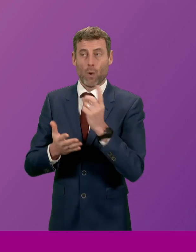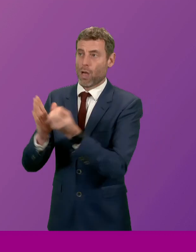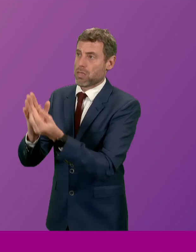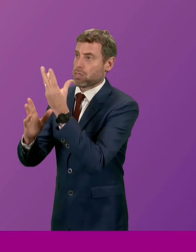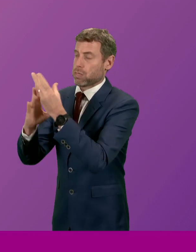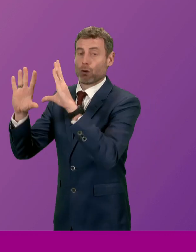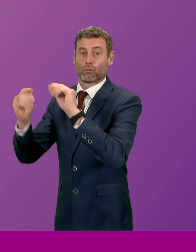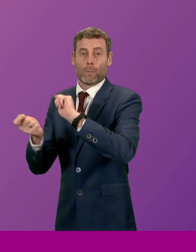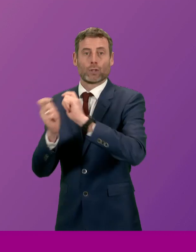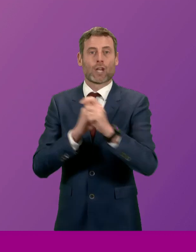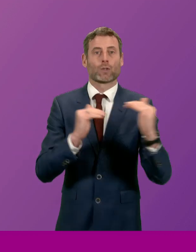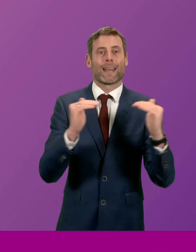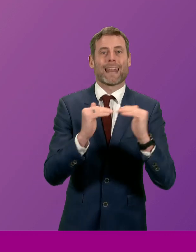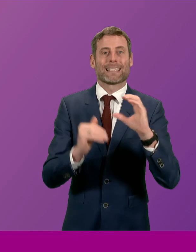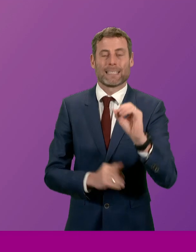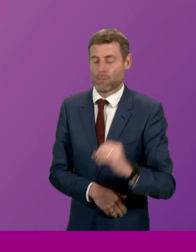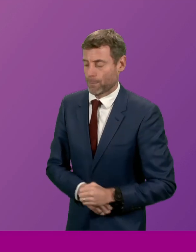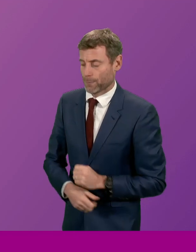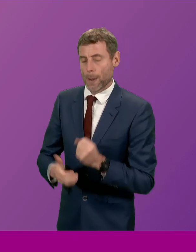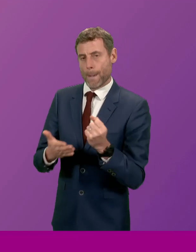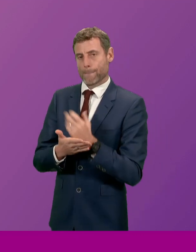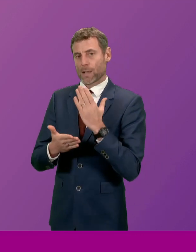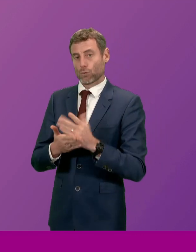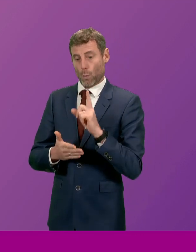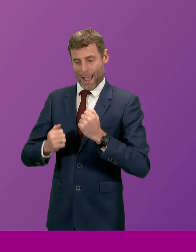and strengthen the public services of Scotland. Next Tuesday, we will